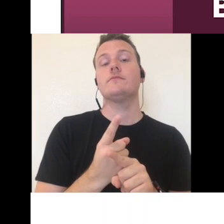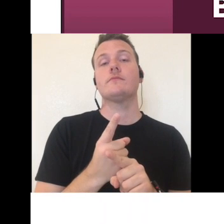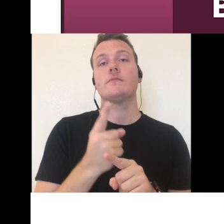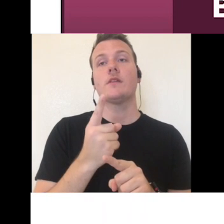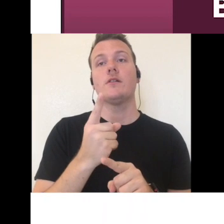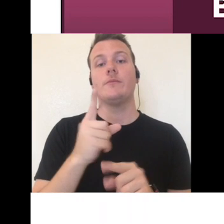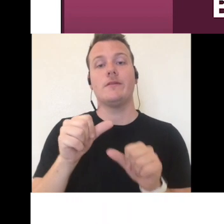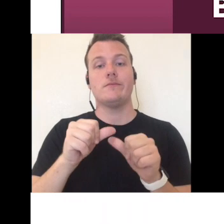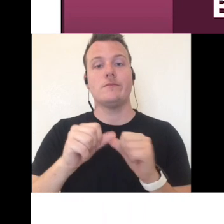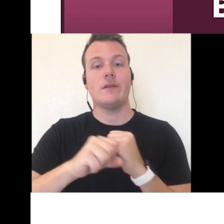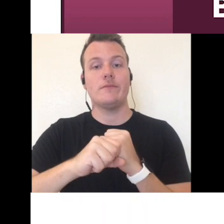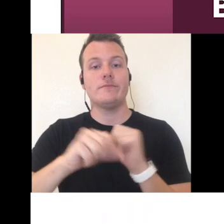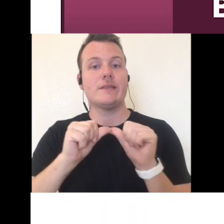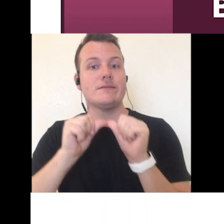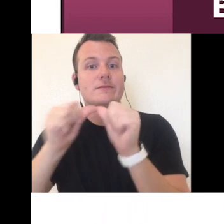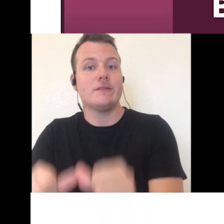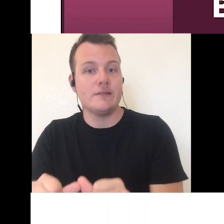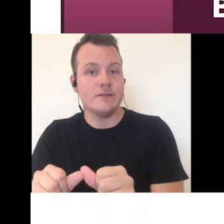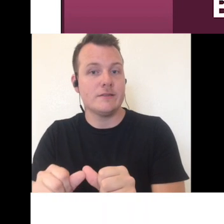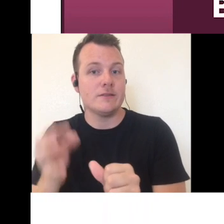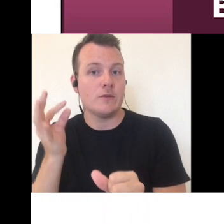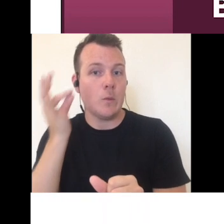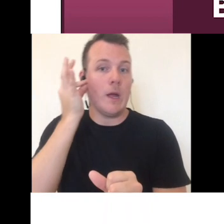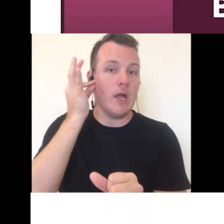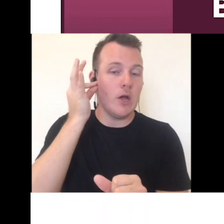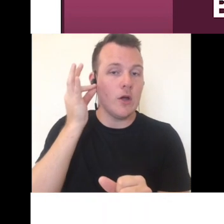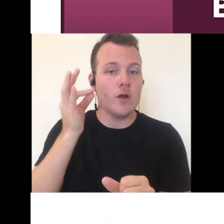hearing aids. Are they going to be extended wear. Are they going to maybe